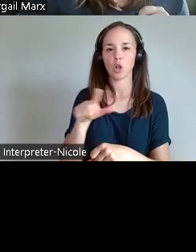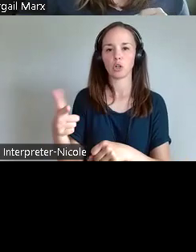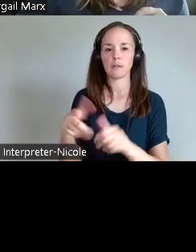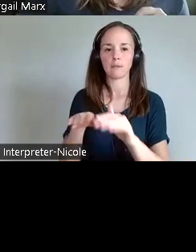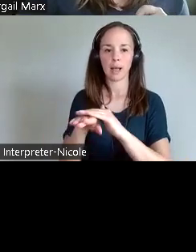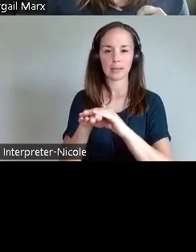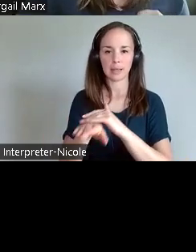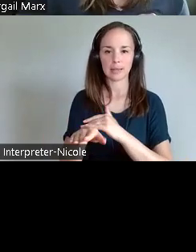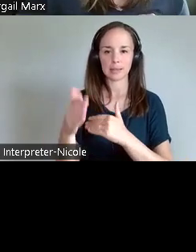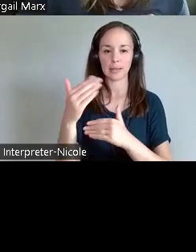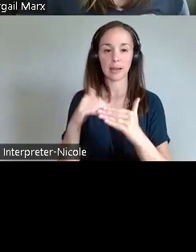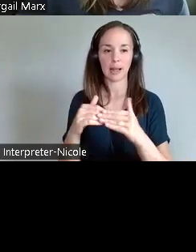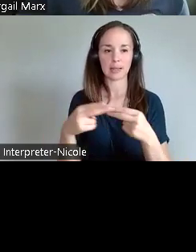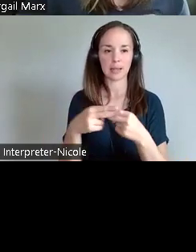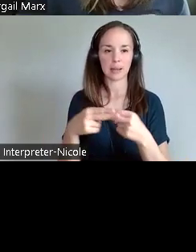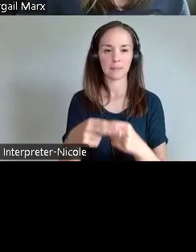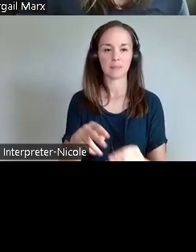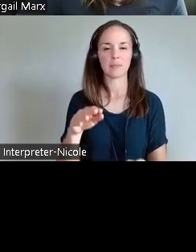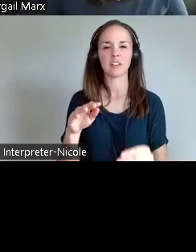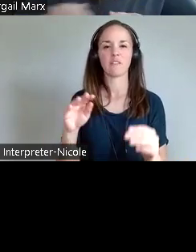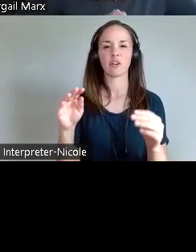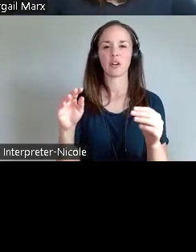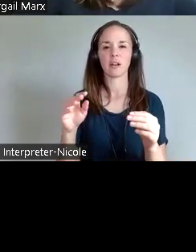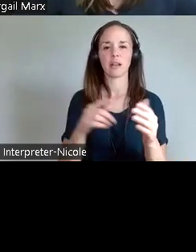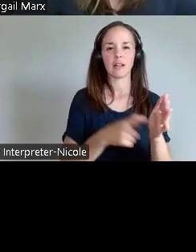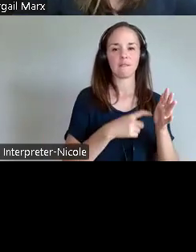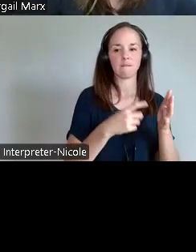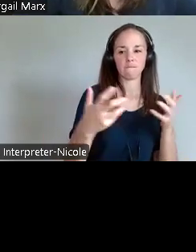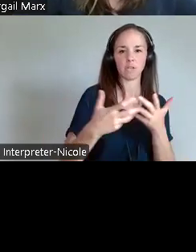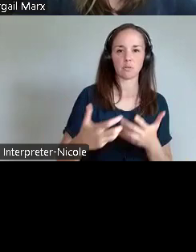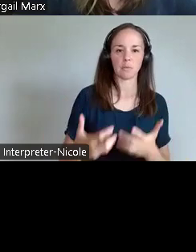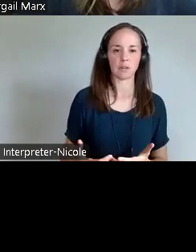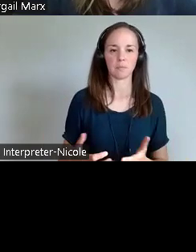look at that feature matching chart again. So for this person we started look at